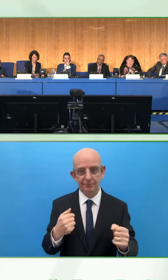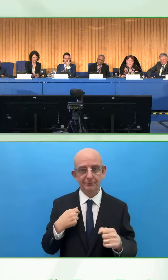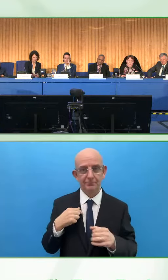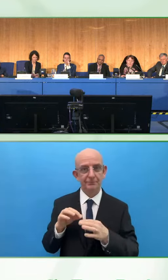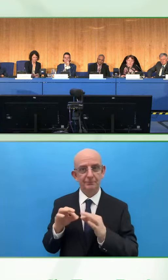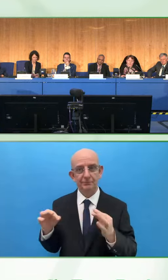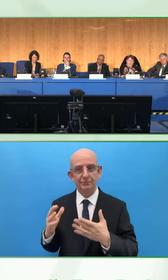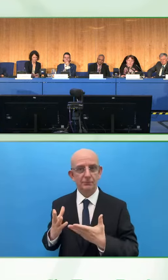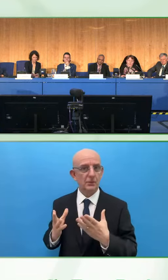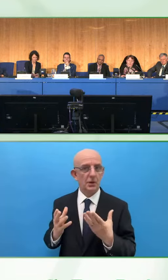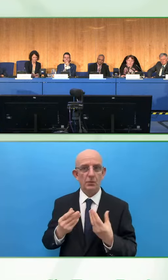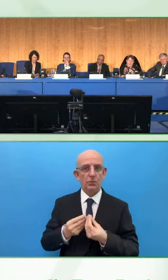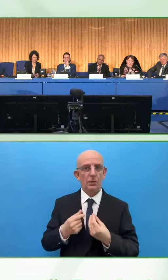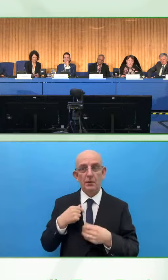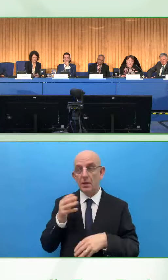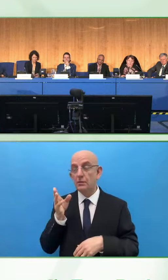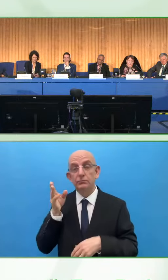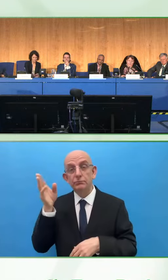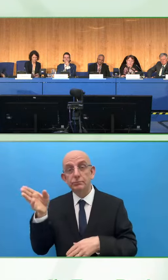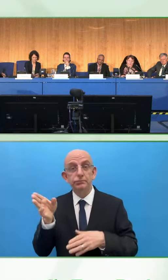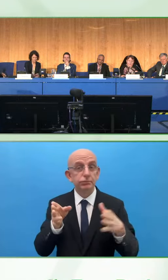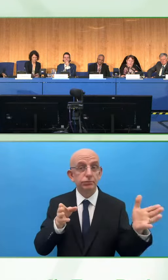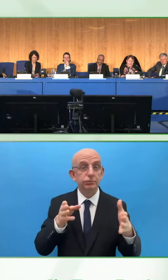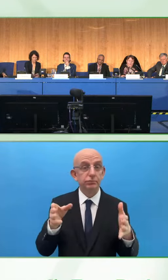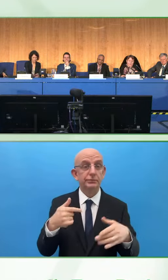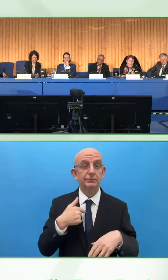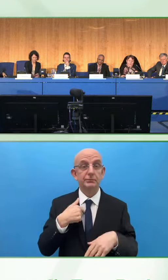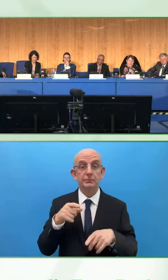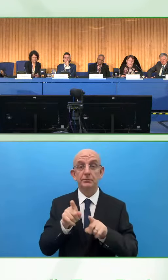I can put my dinner in the microwave using my stick.